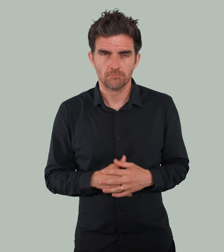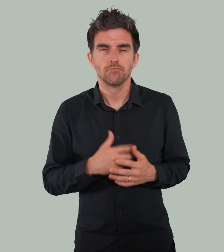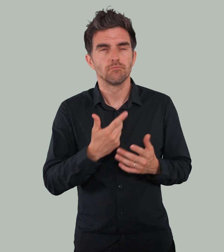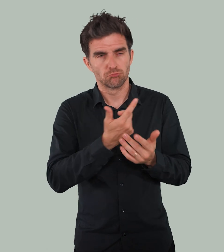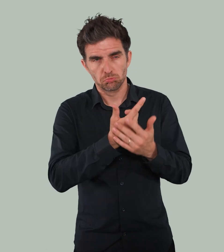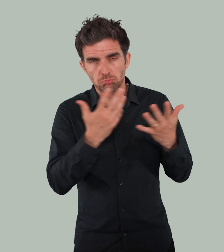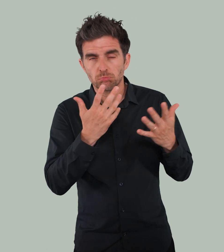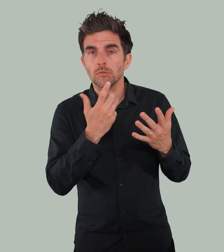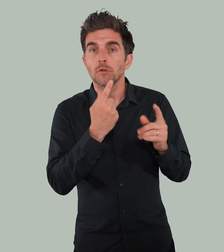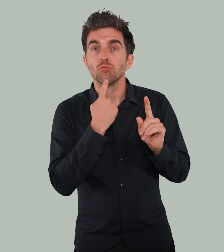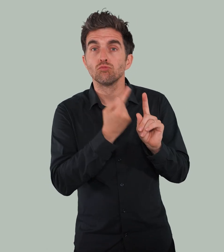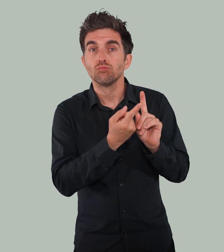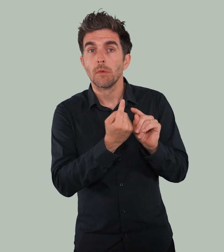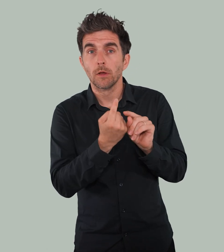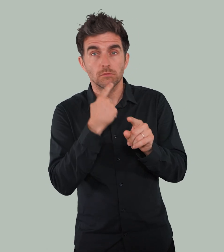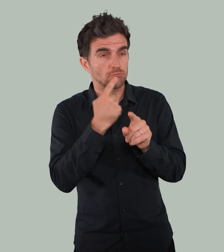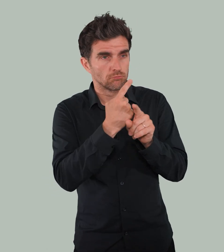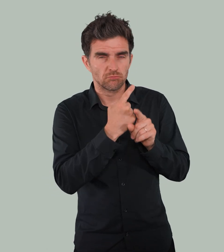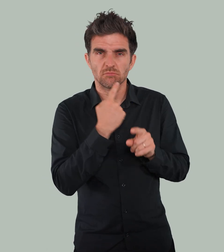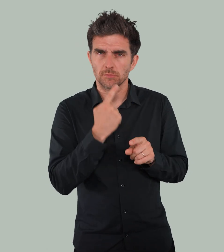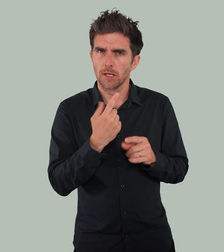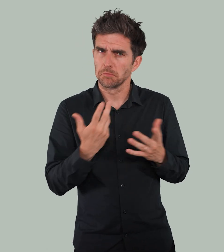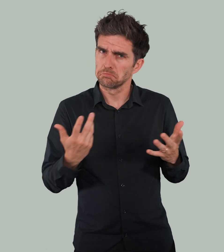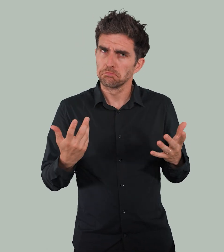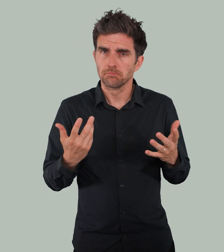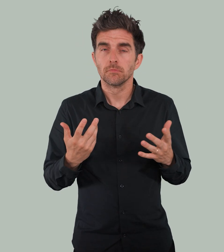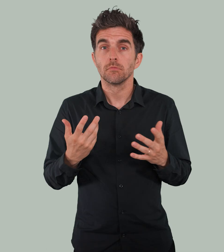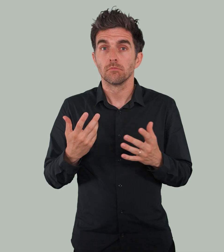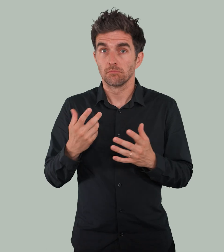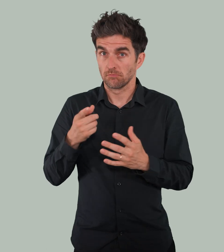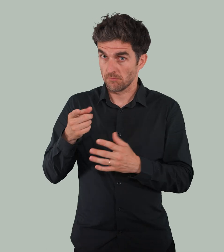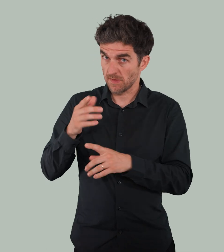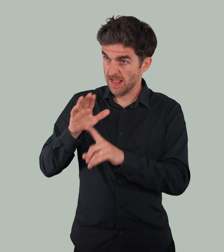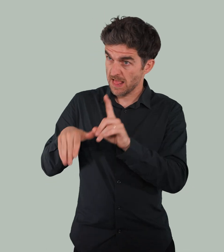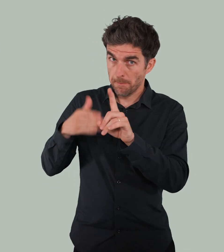A number of responses point to a mismatch between